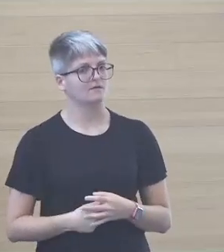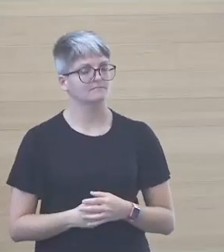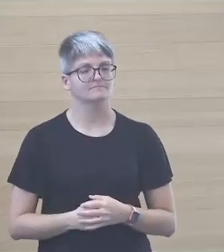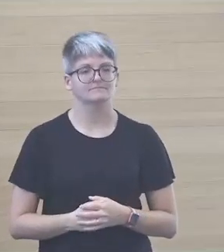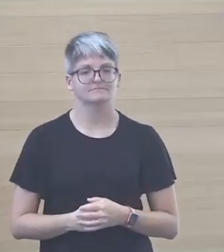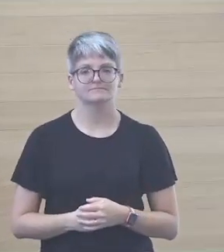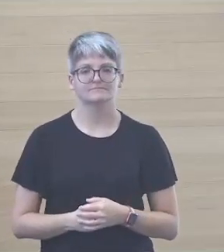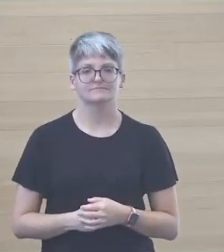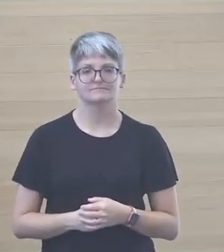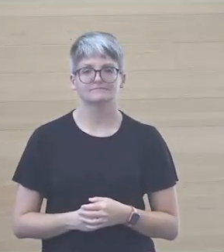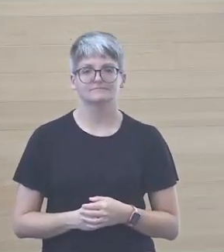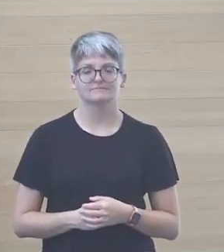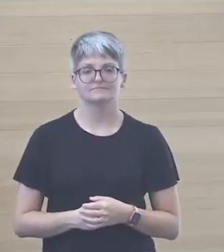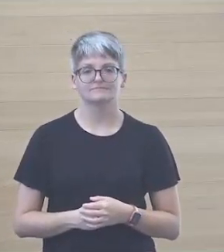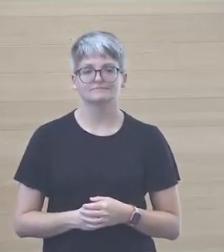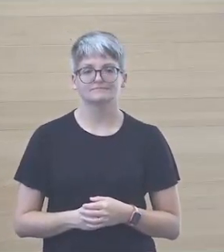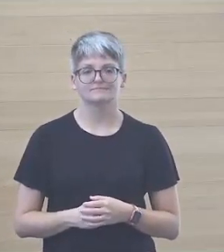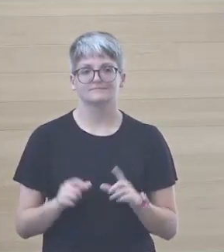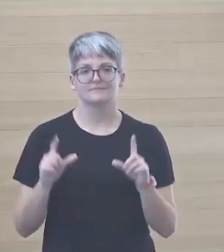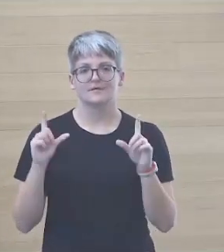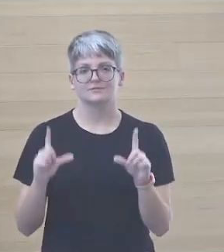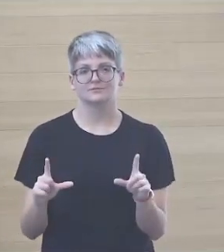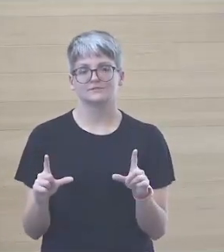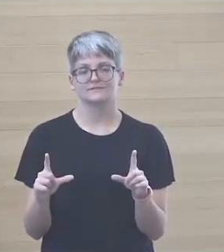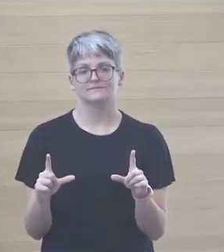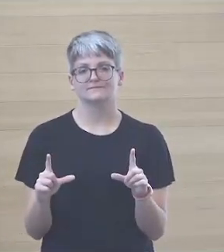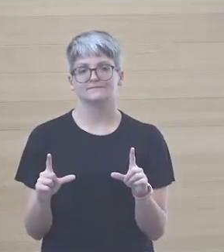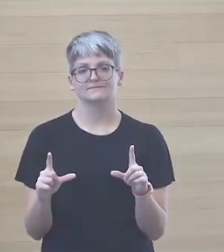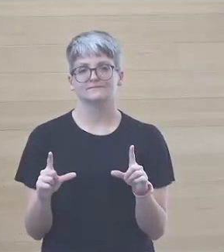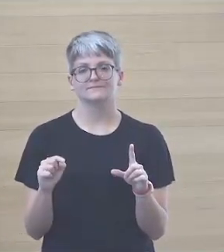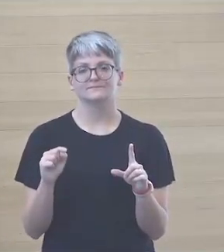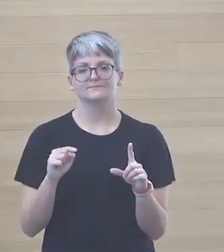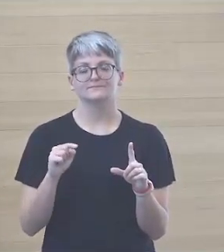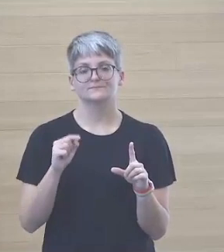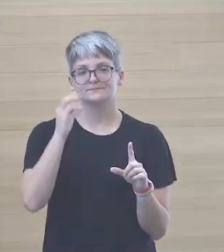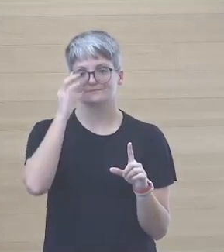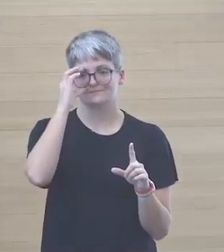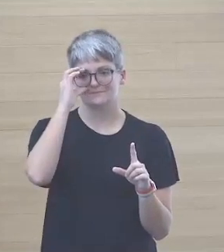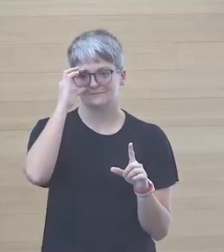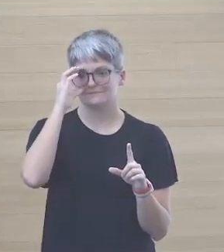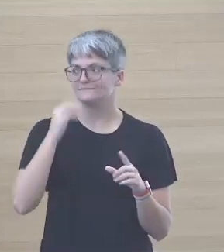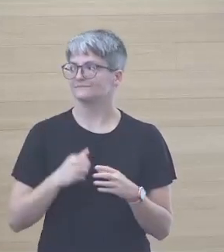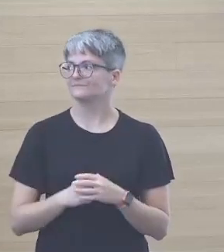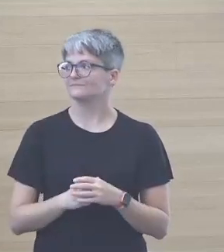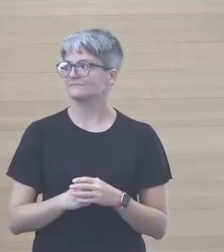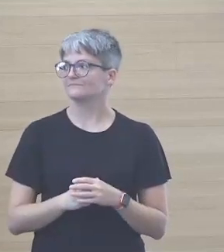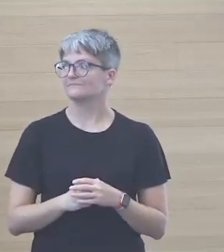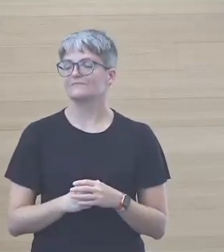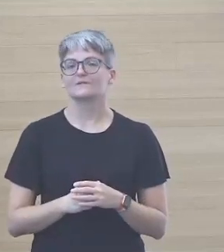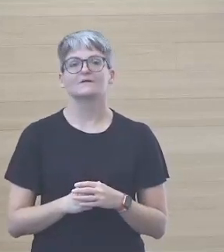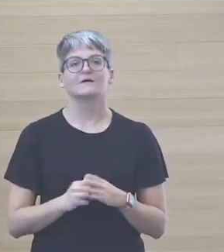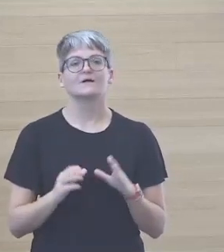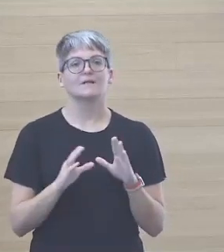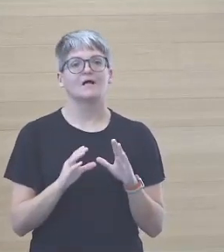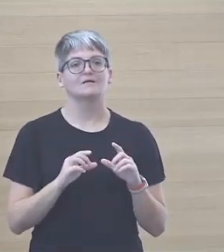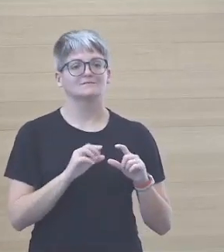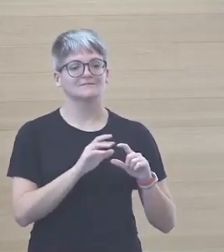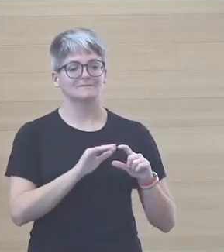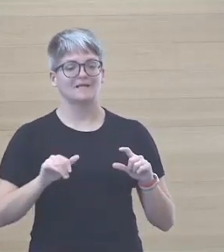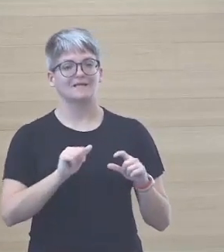On the screen are small blocks that spell out the word ableism with